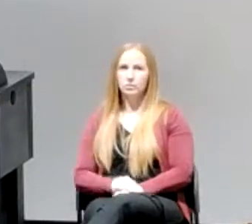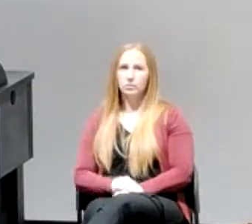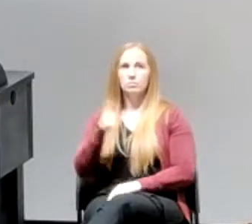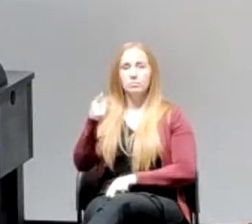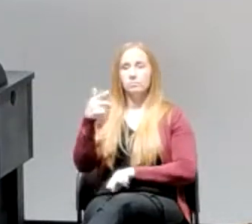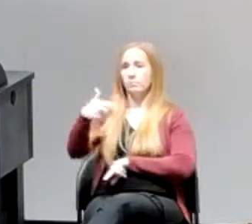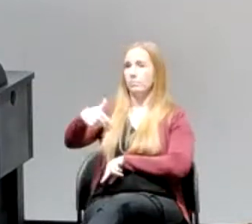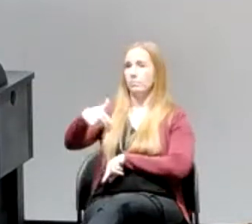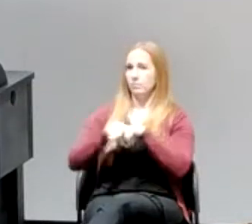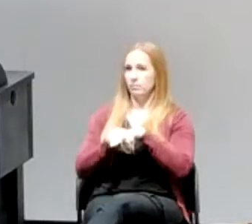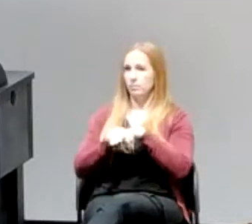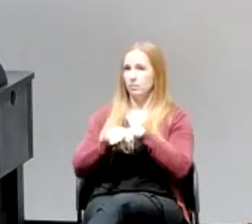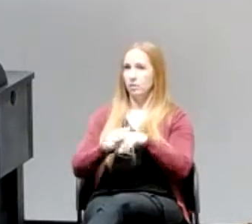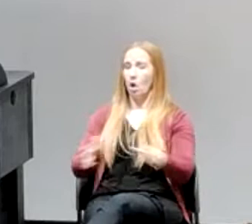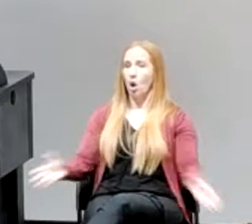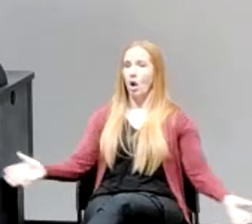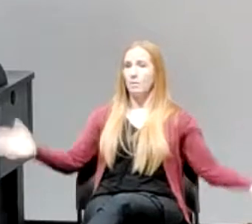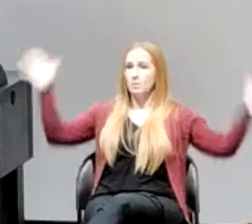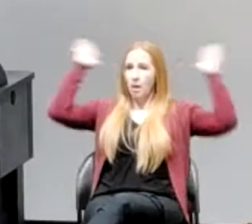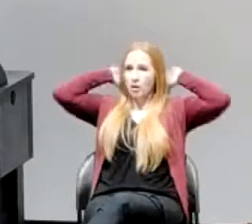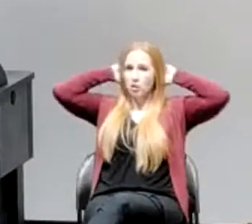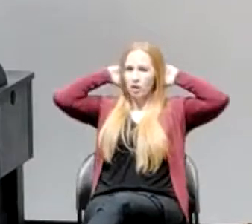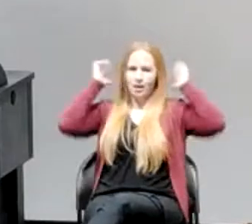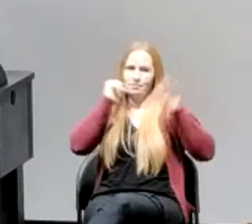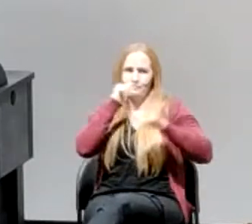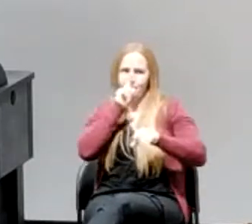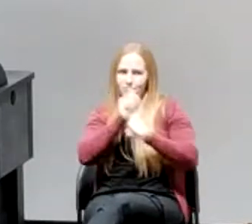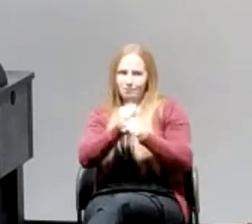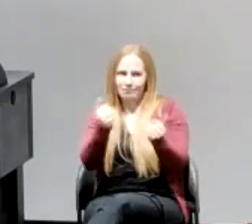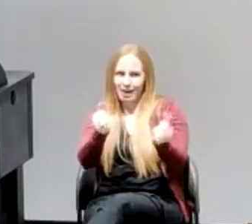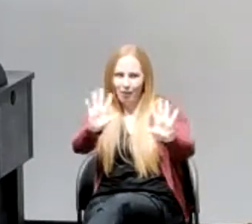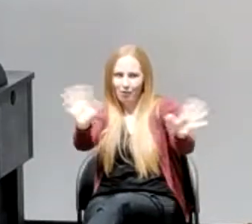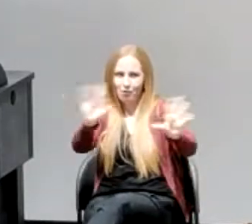to excellence as we can achieve and one way to help guide that is to zoom out. So I want to zoom out.